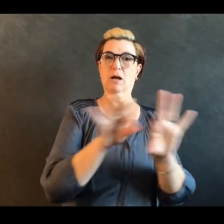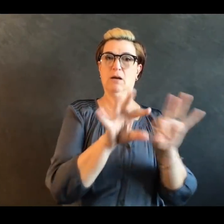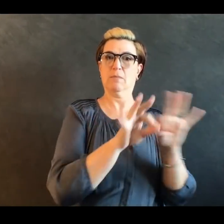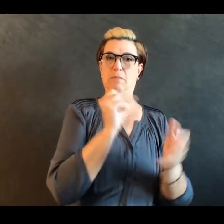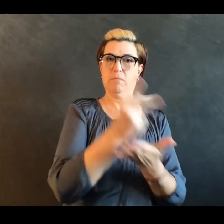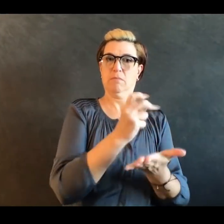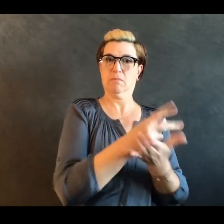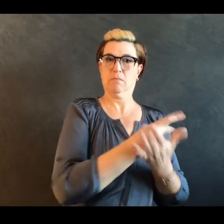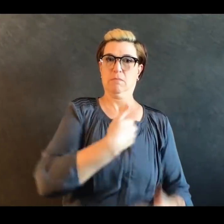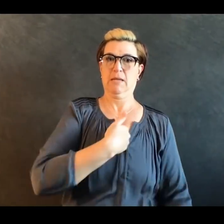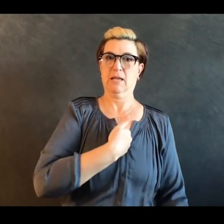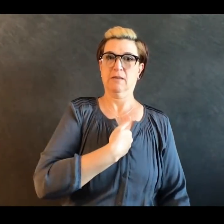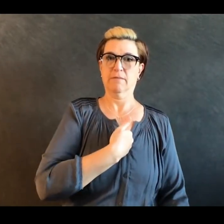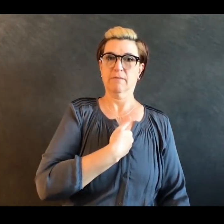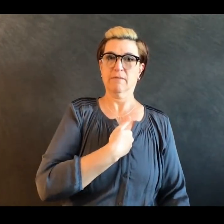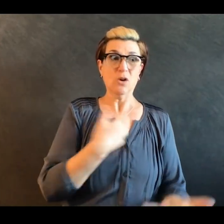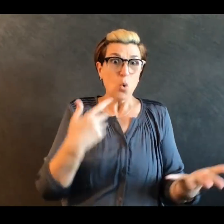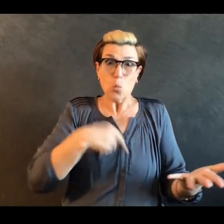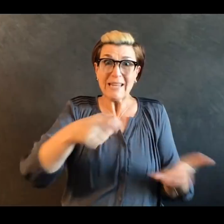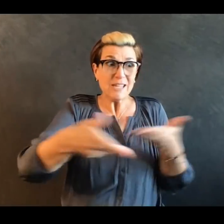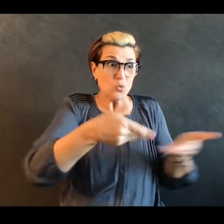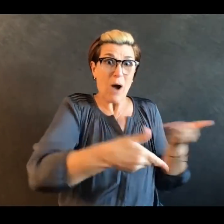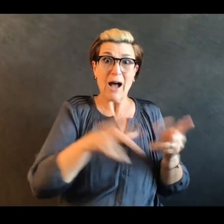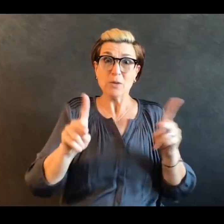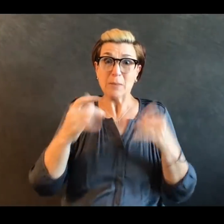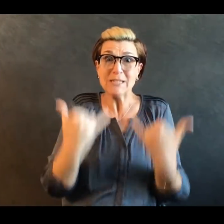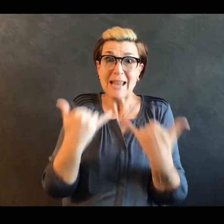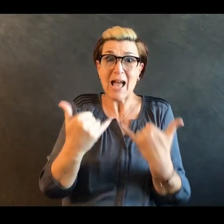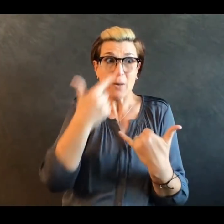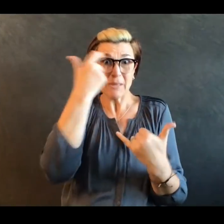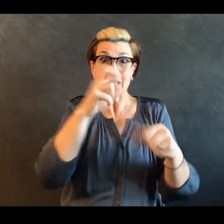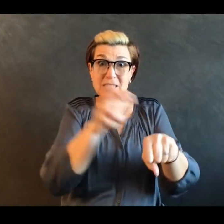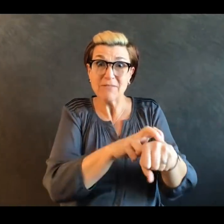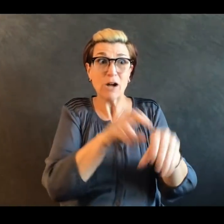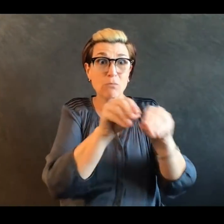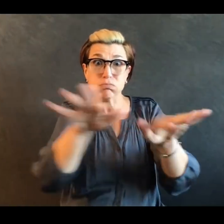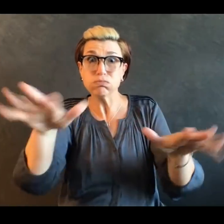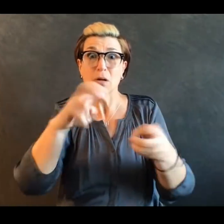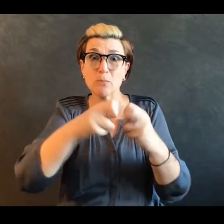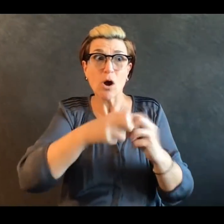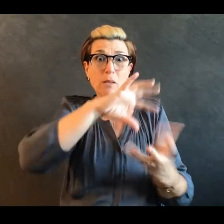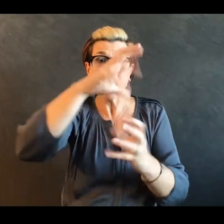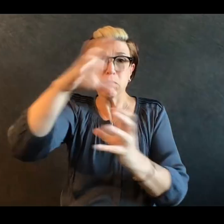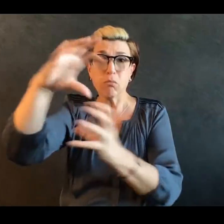now more so than ever before because of the virus and the problem we have to do